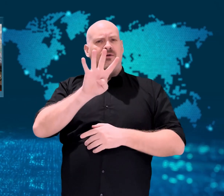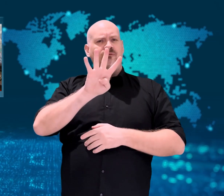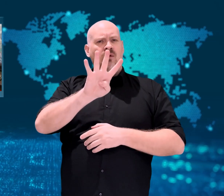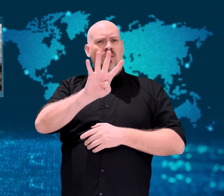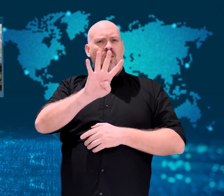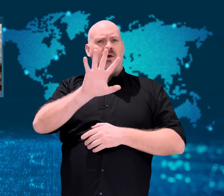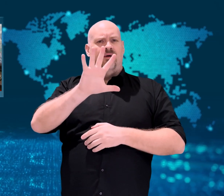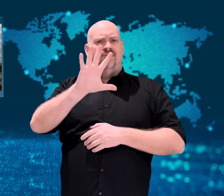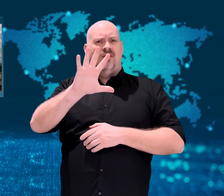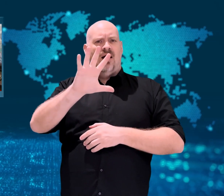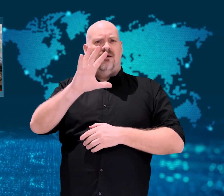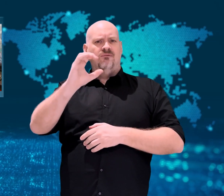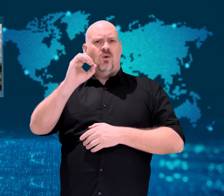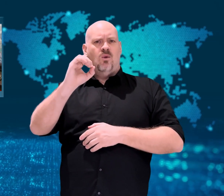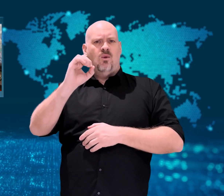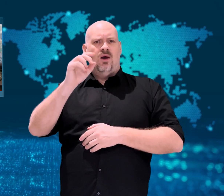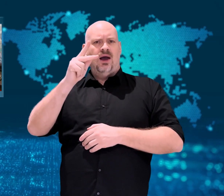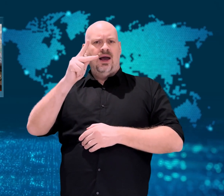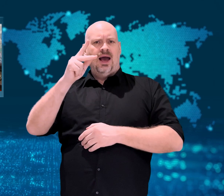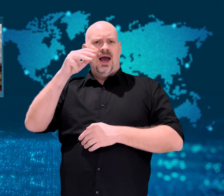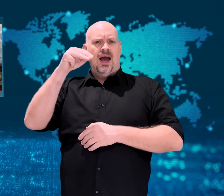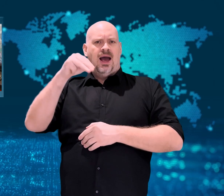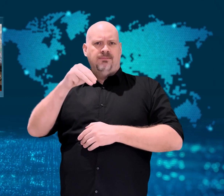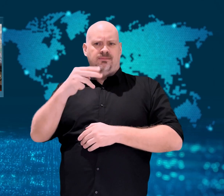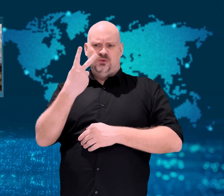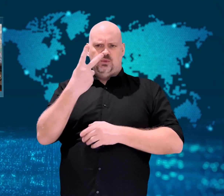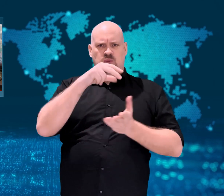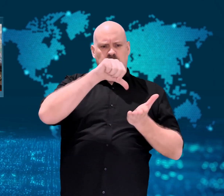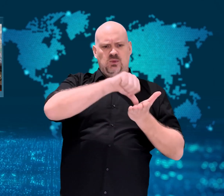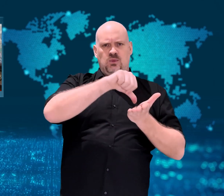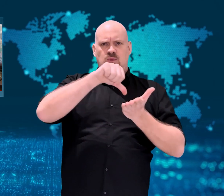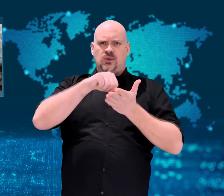between the holy cities,